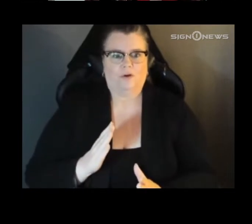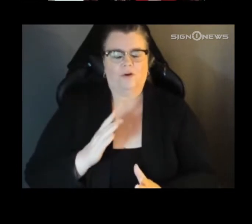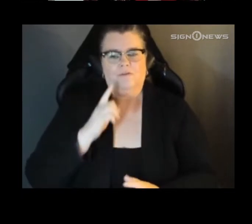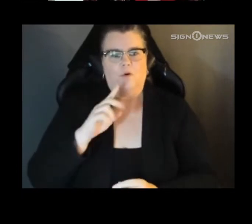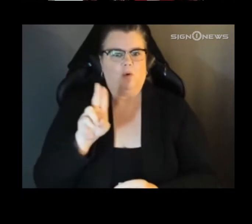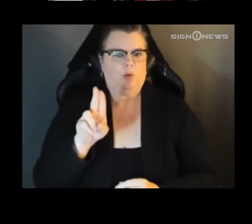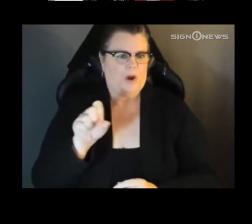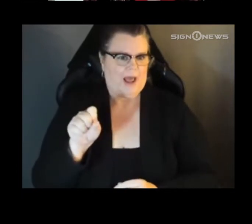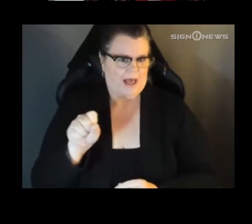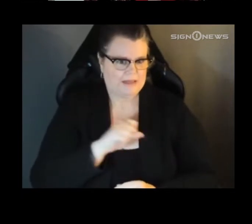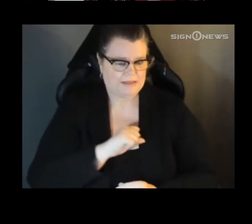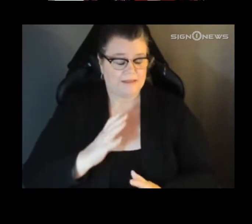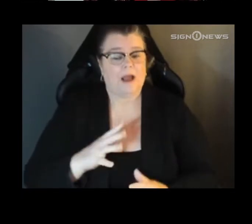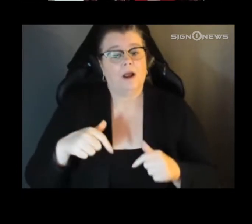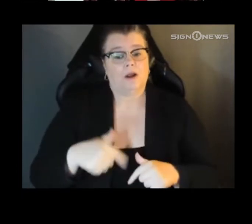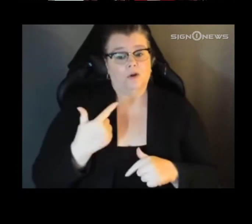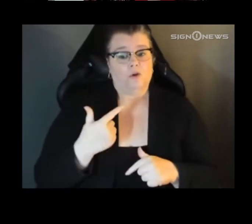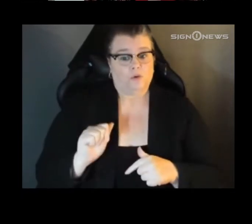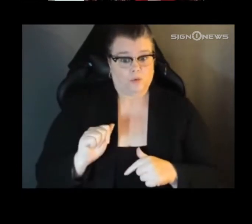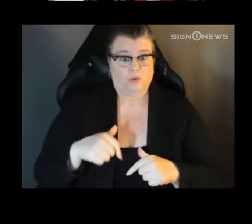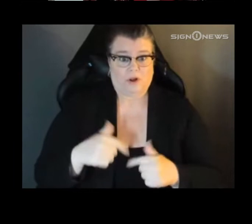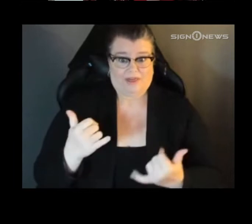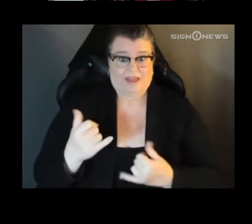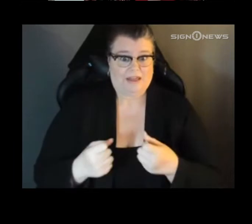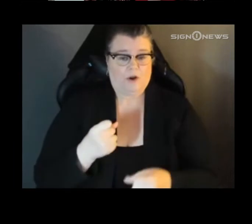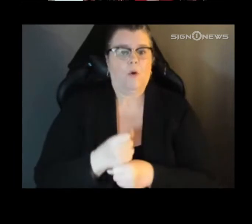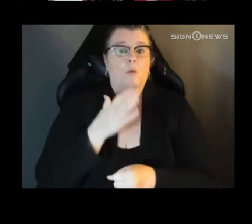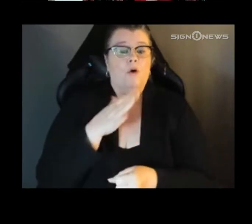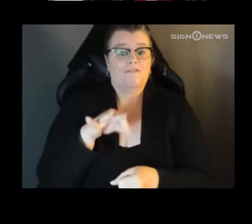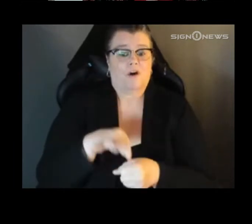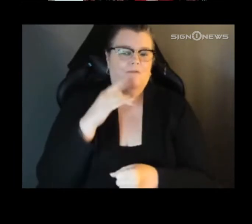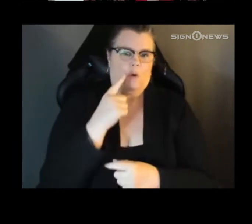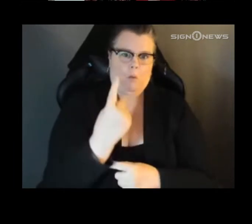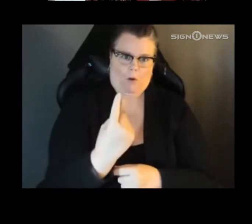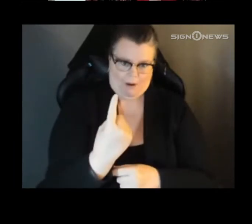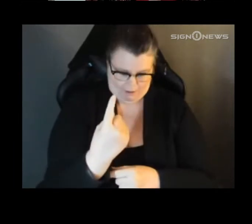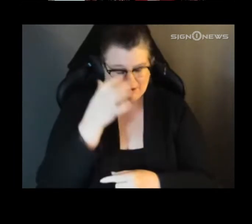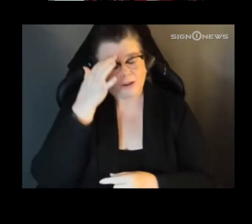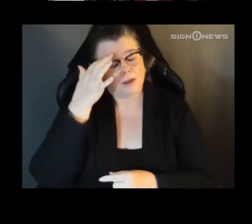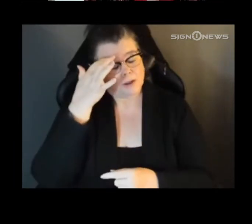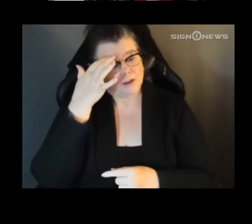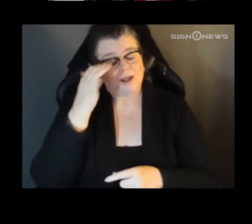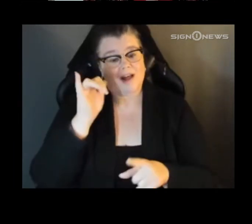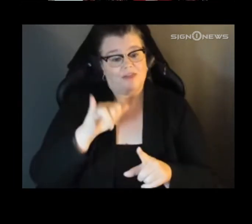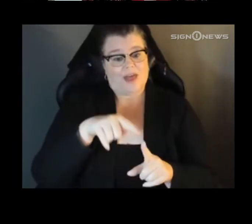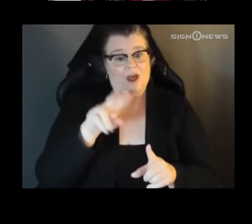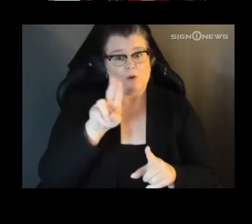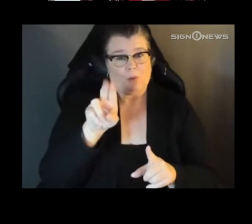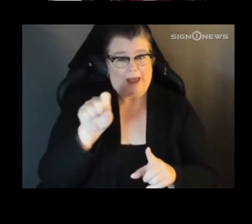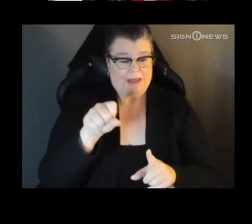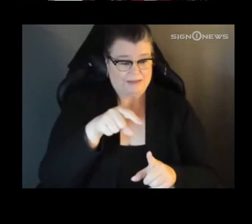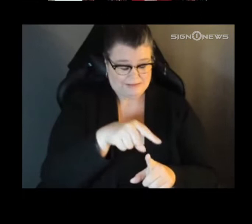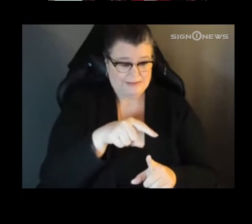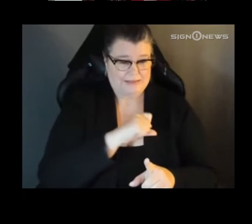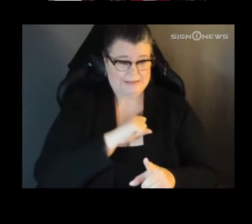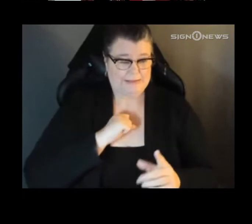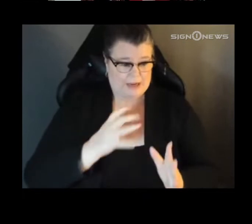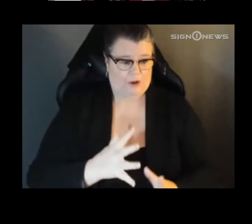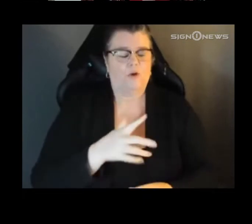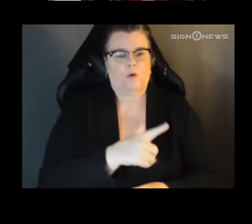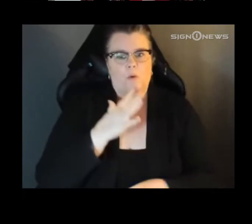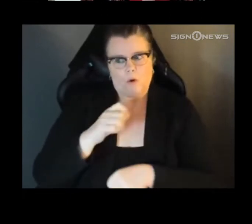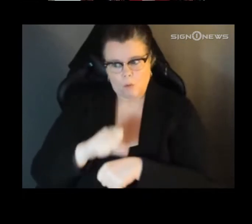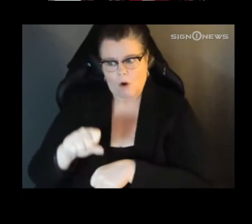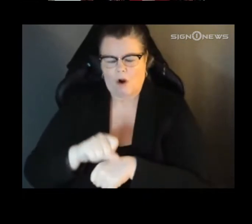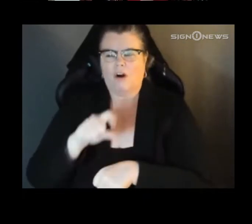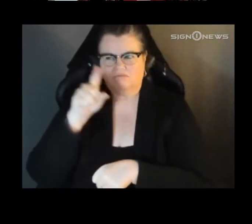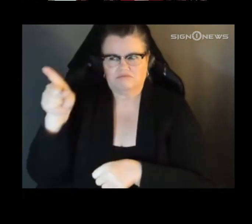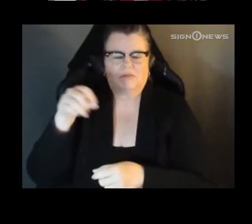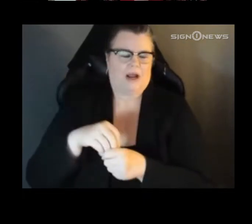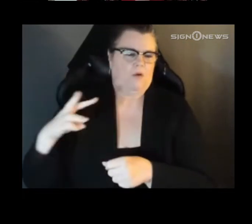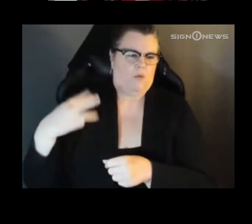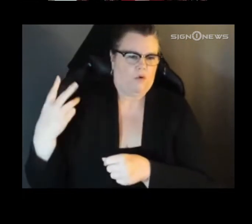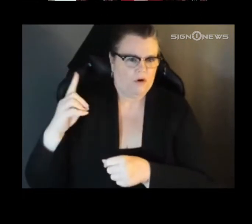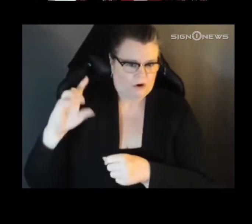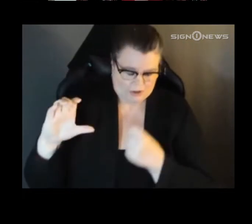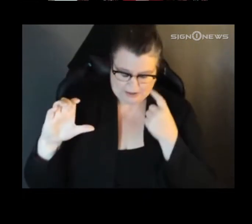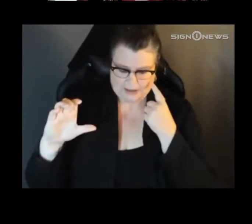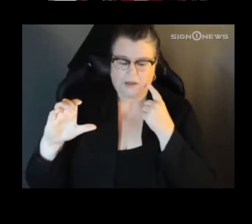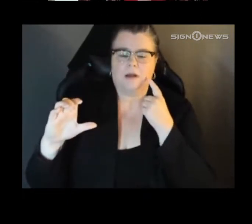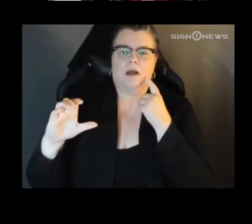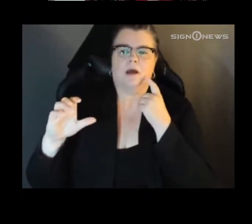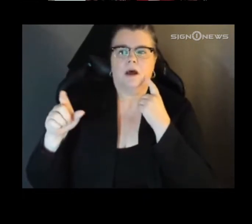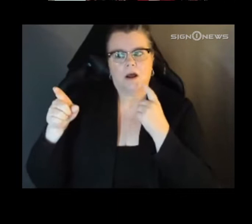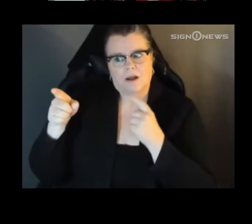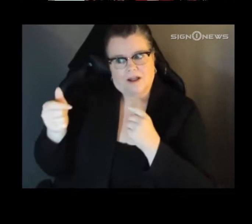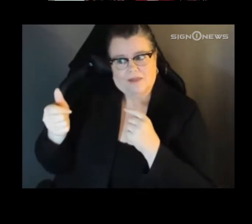are U.S senators and Washington DC too represent us they passed a law based on what